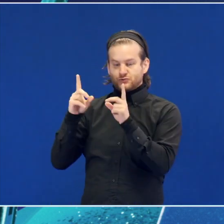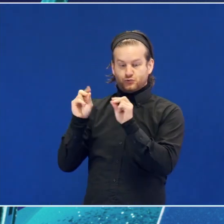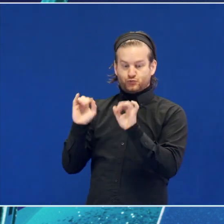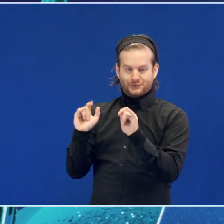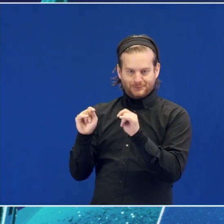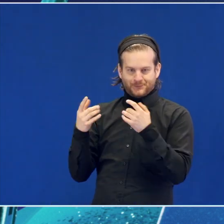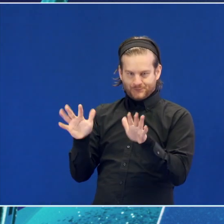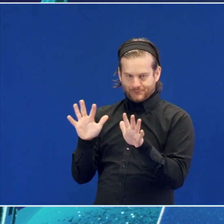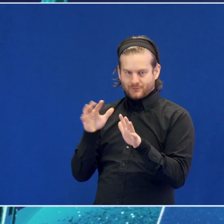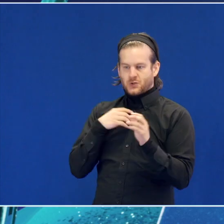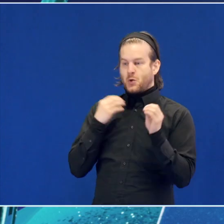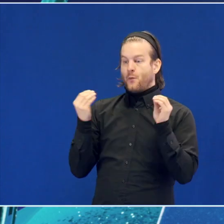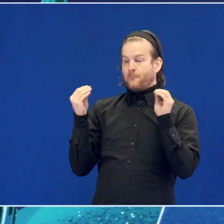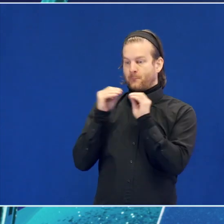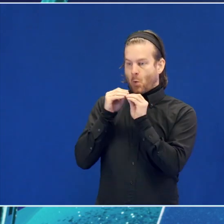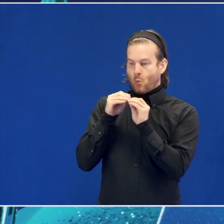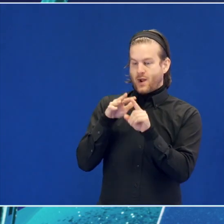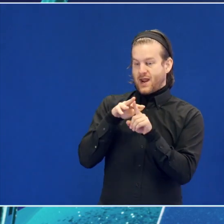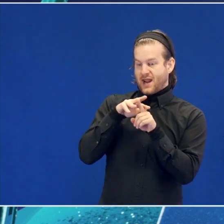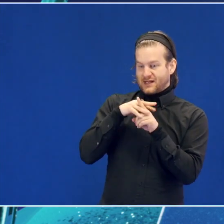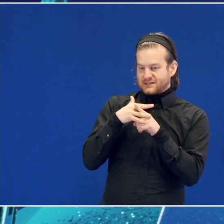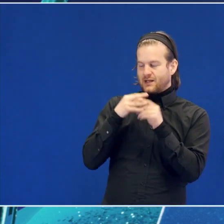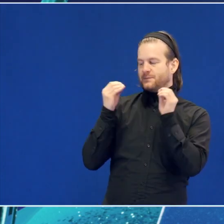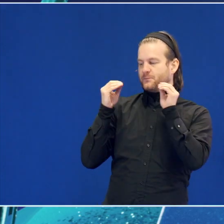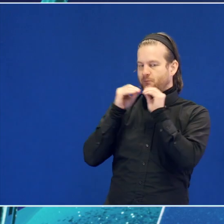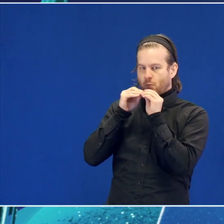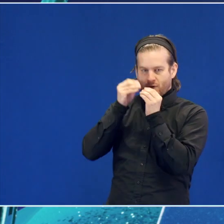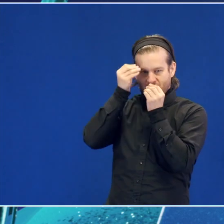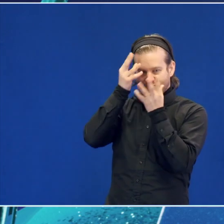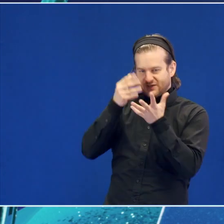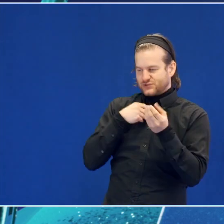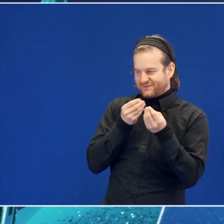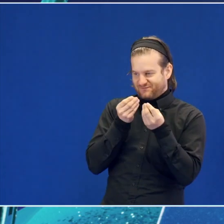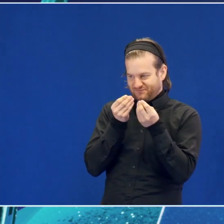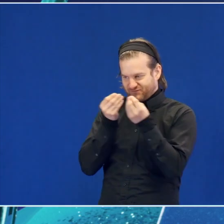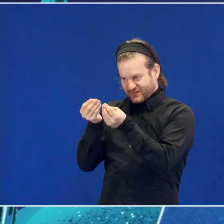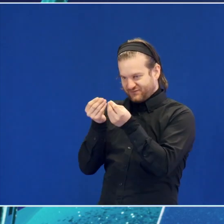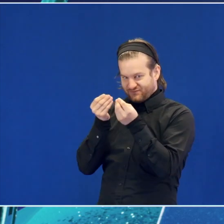and the better the tools that you give them in order to be able to do that, the better the job that they're going to do.